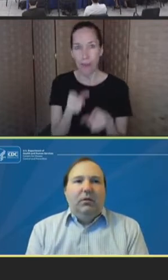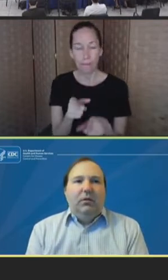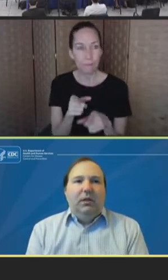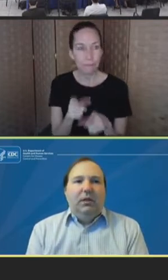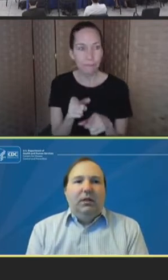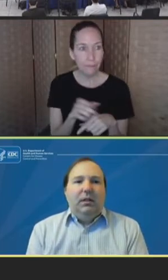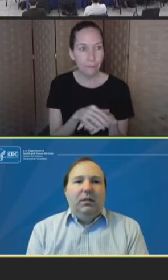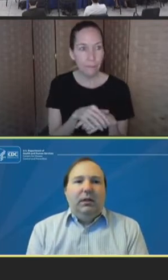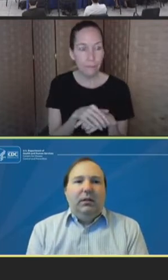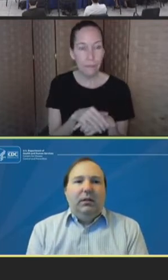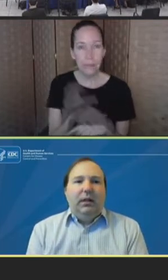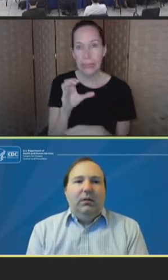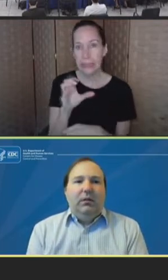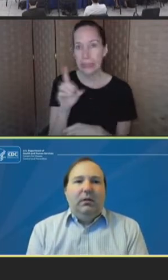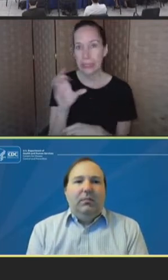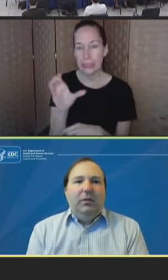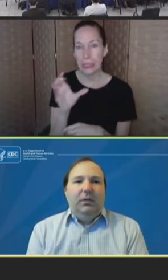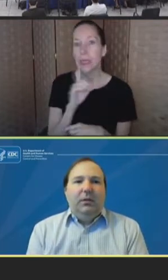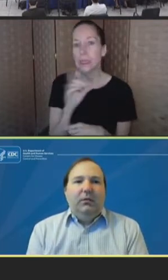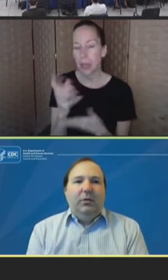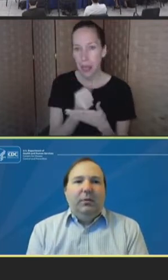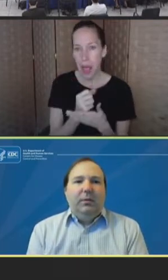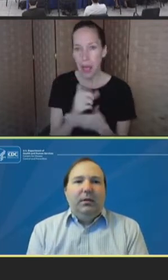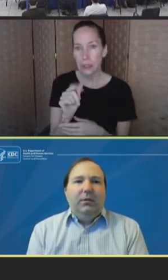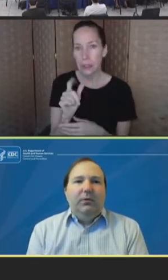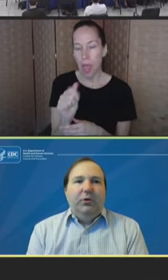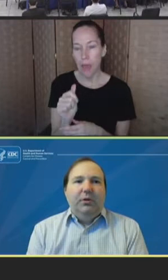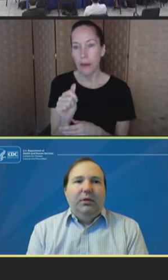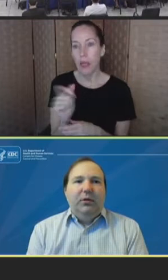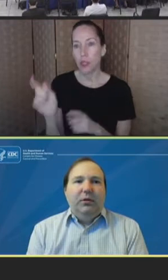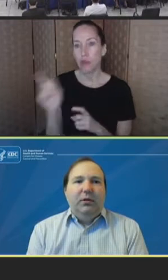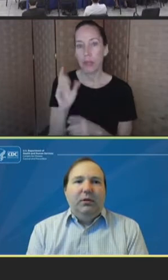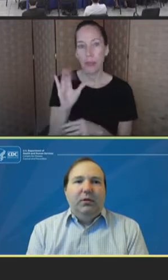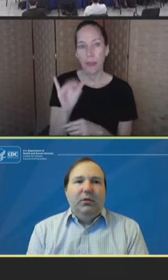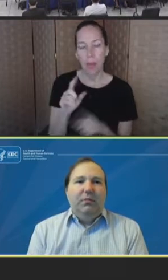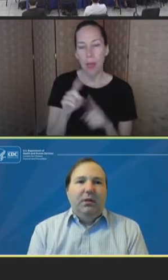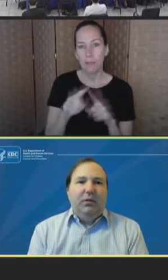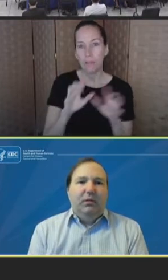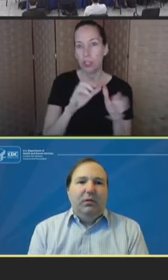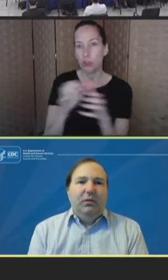CDC is collecting data. It's being contributed by the different jurisdictions on doses administered.